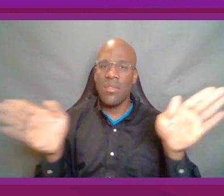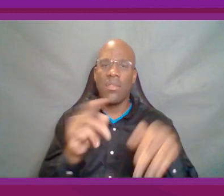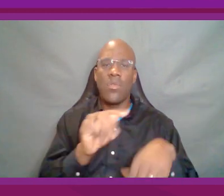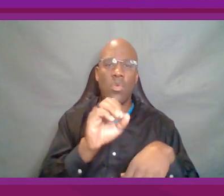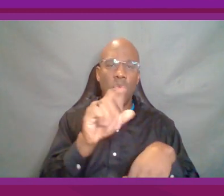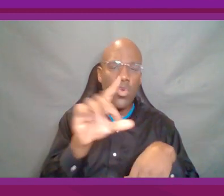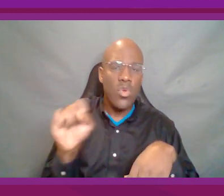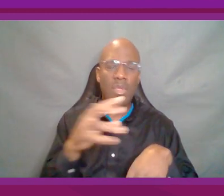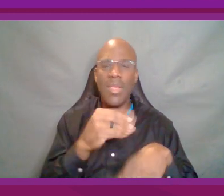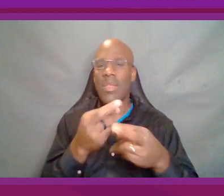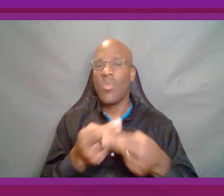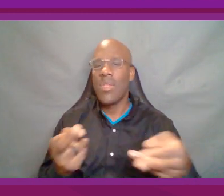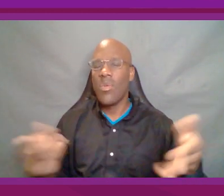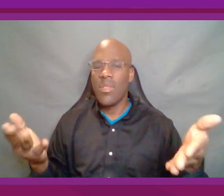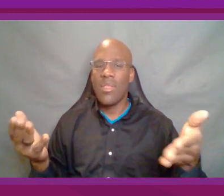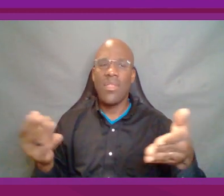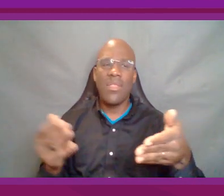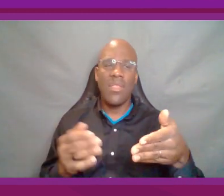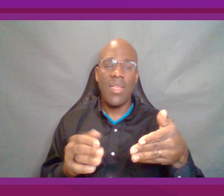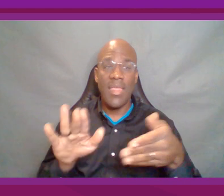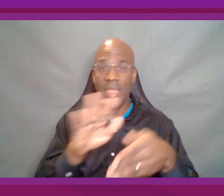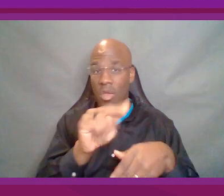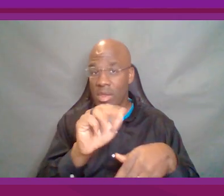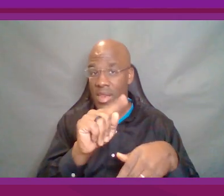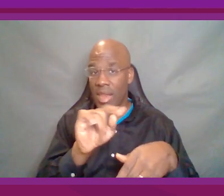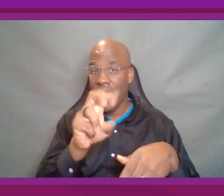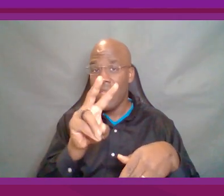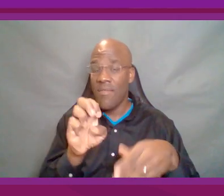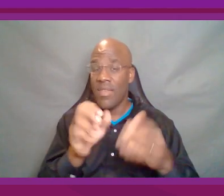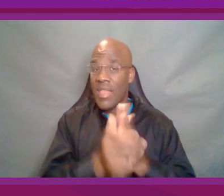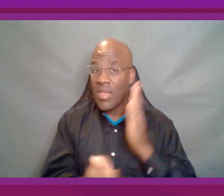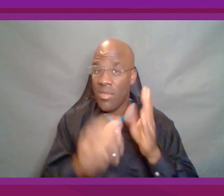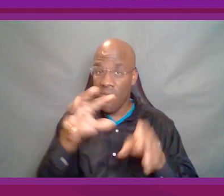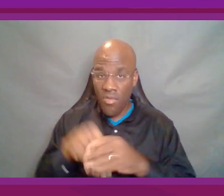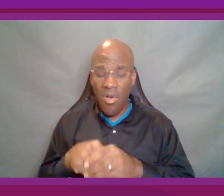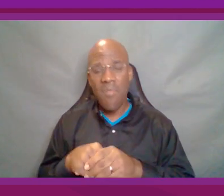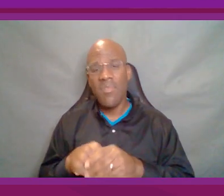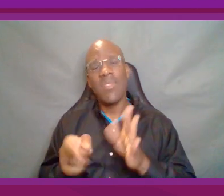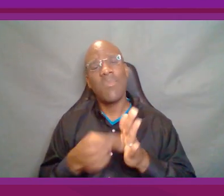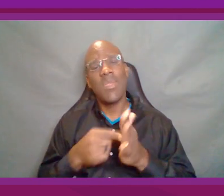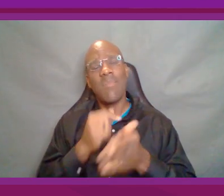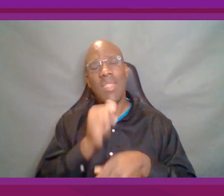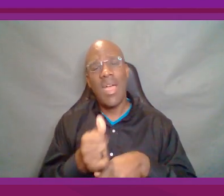necessarily uphold someone's native skills, it's just a platform to give them to be able to do